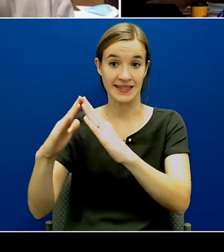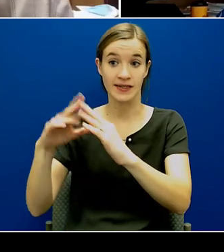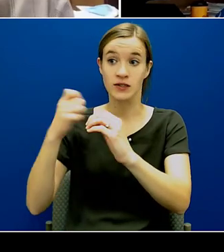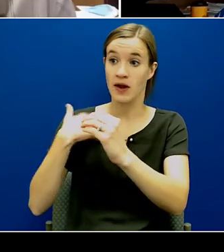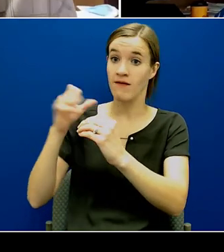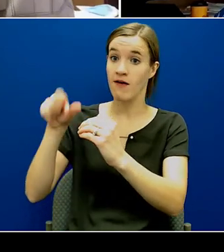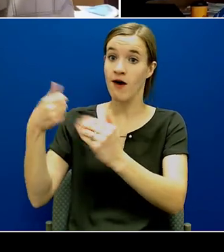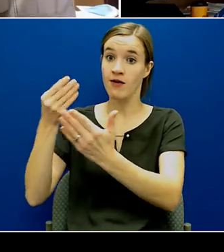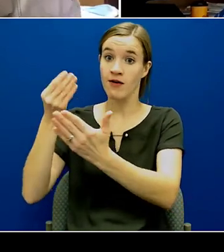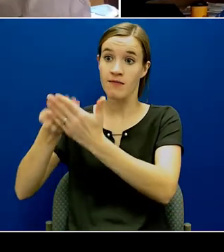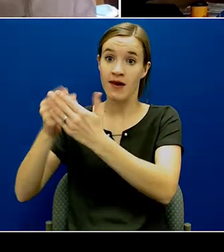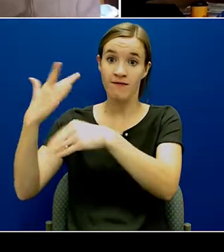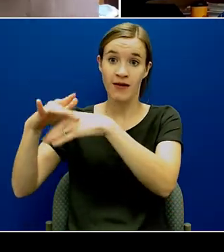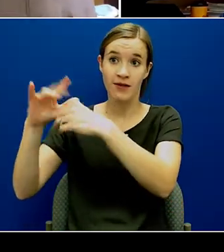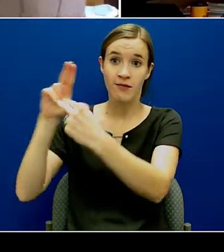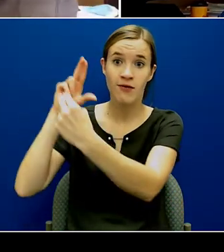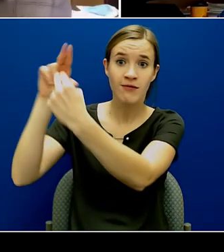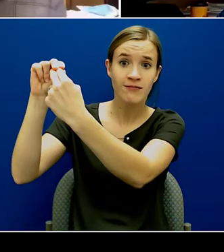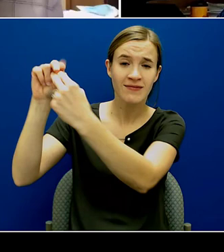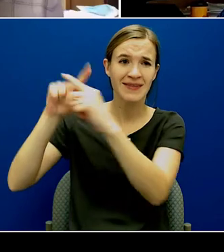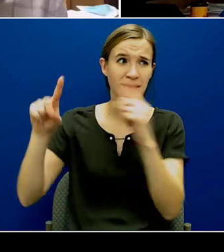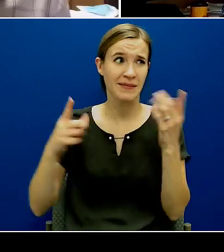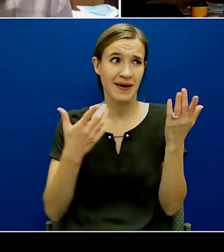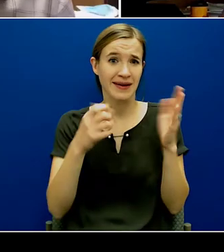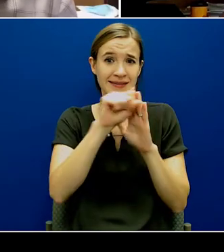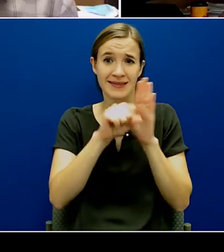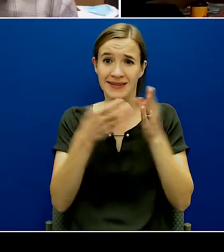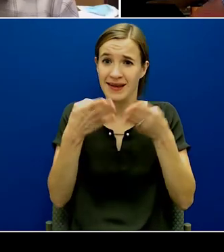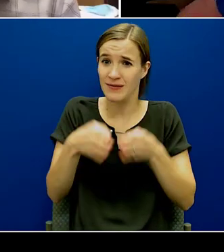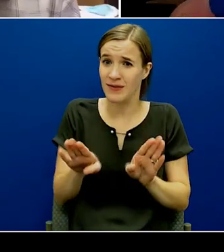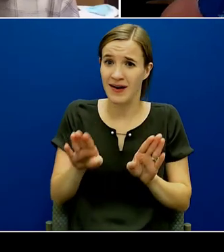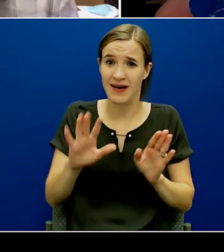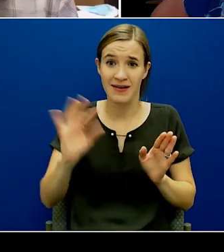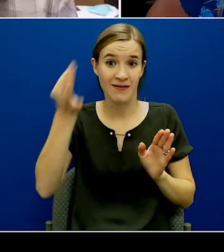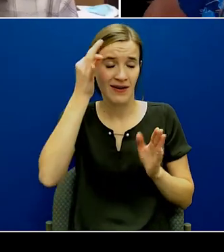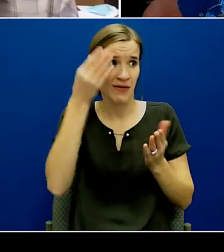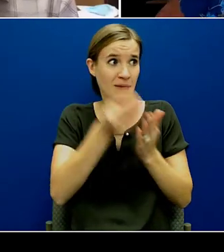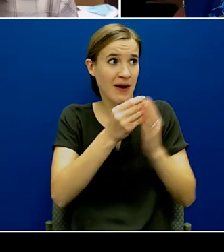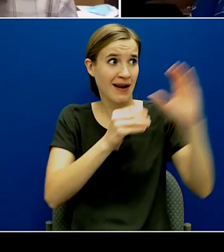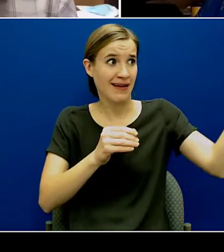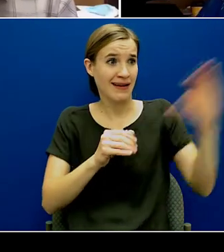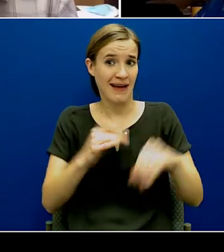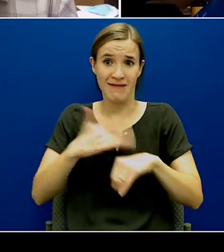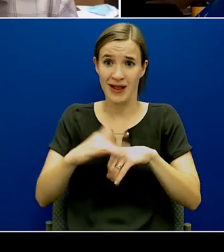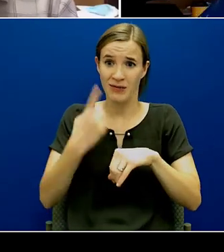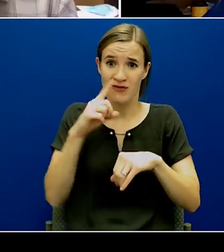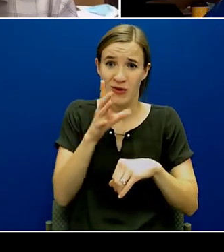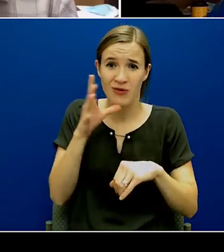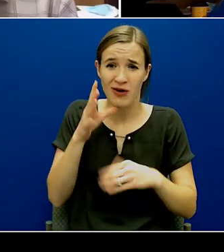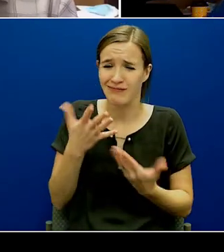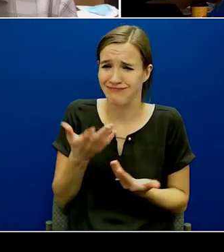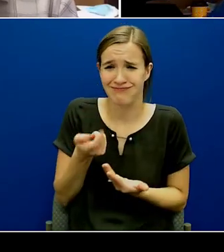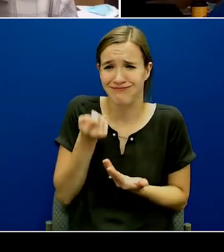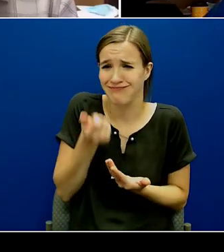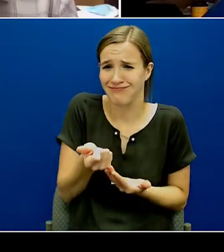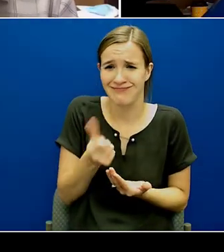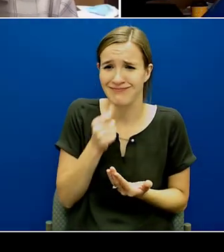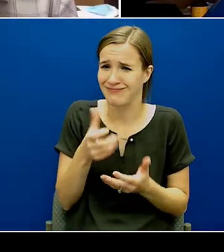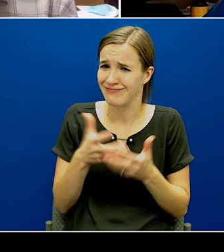certainly soon, we'll be going small urban, so. So that will also change the look of what